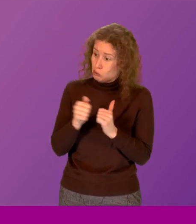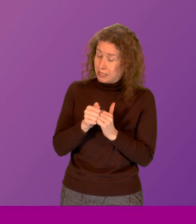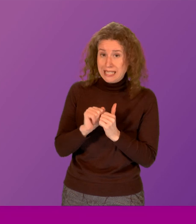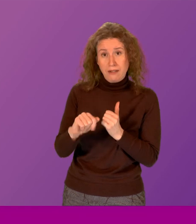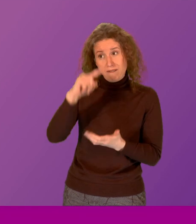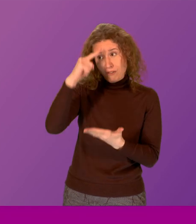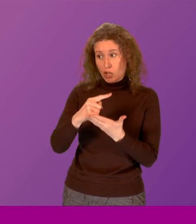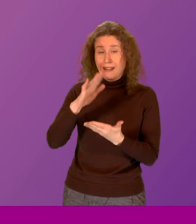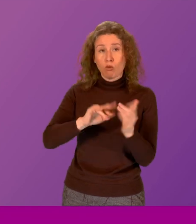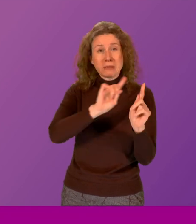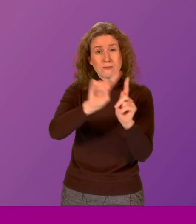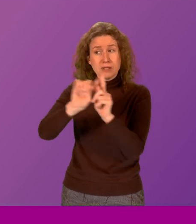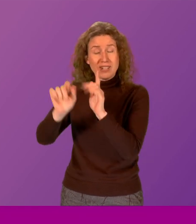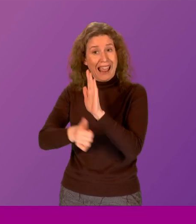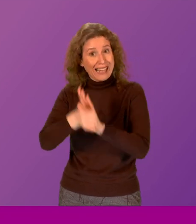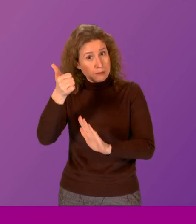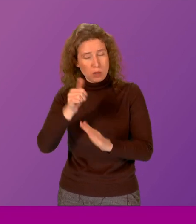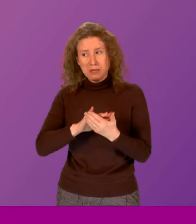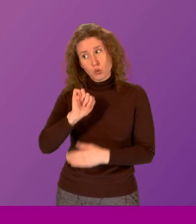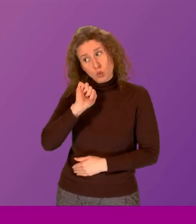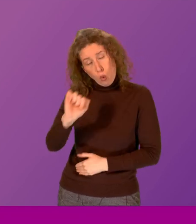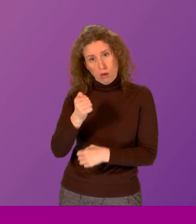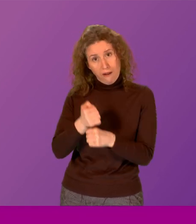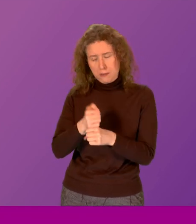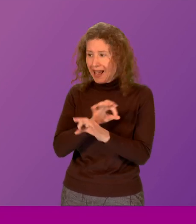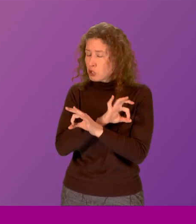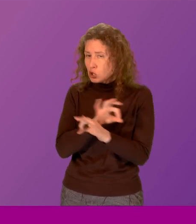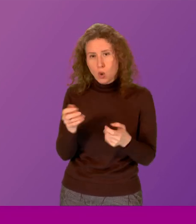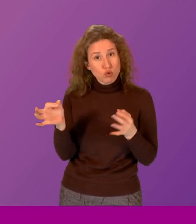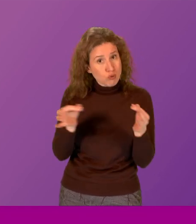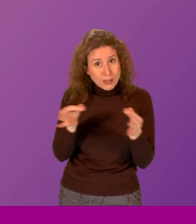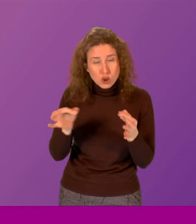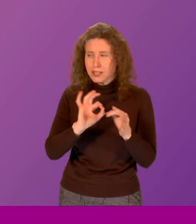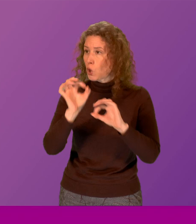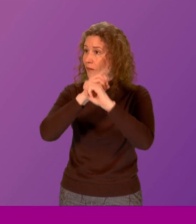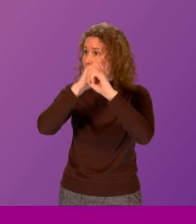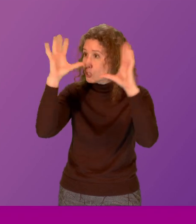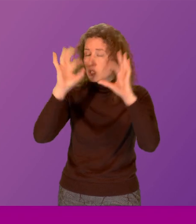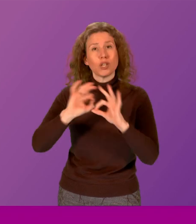of the experts that this is a Government with no strategy, no vision and no plan?